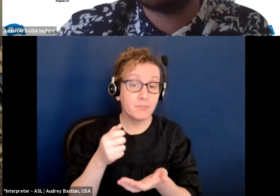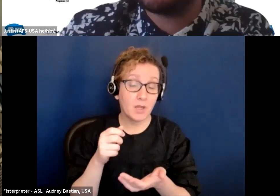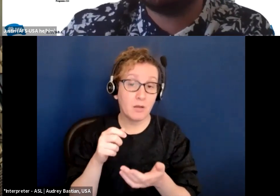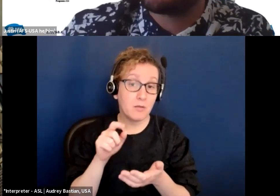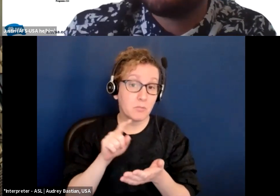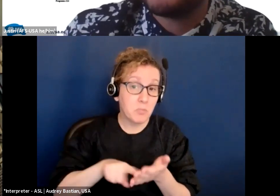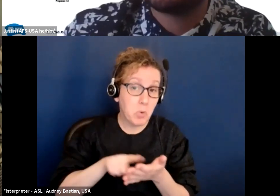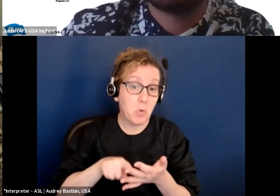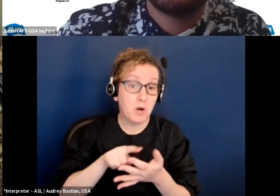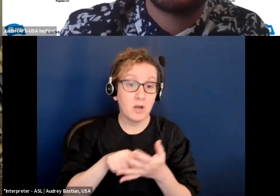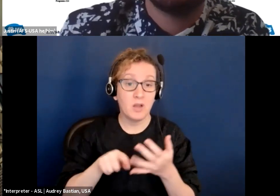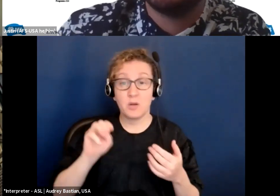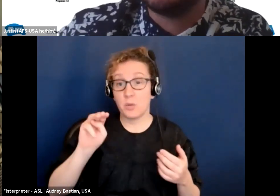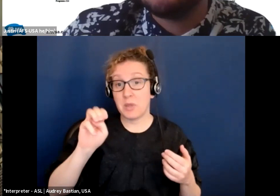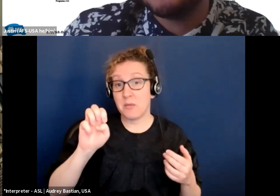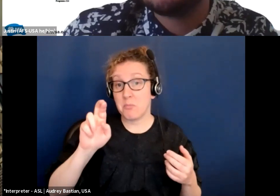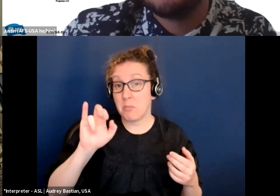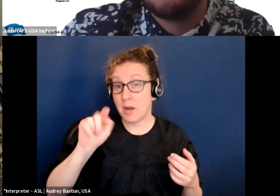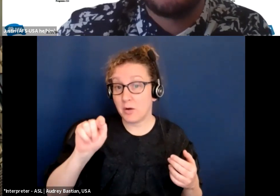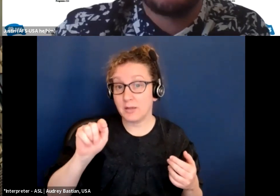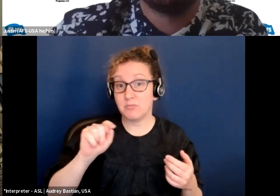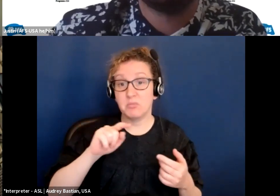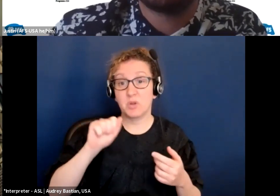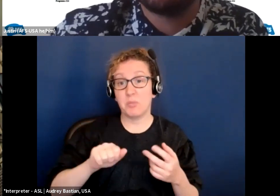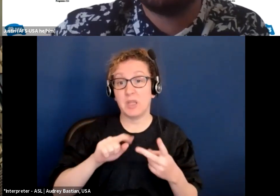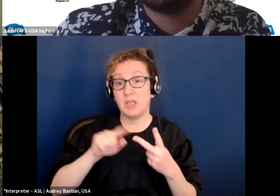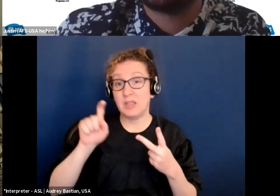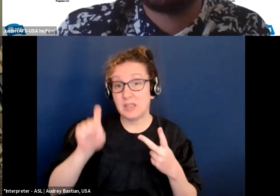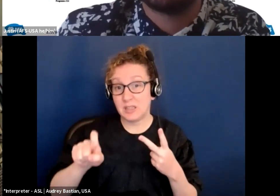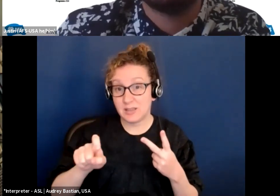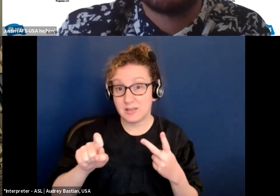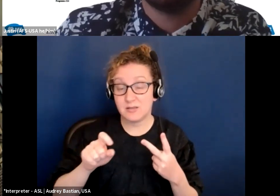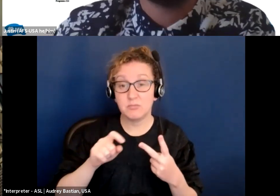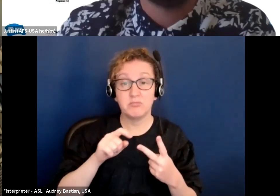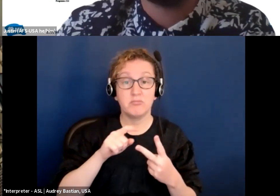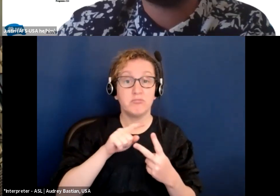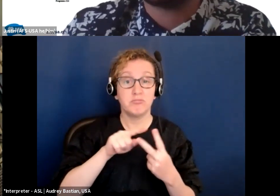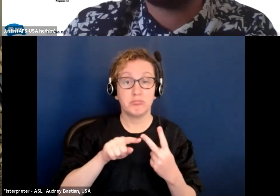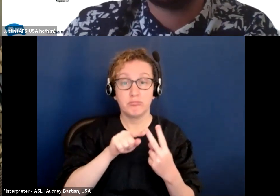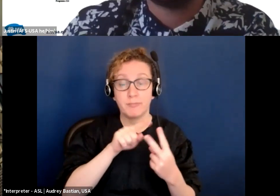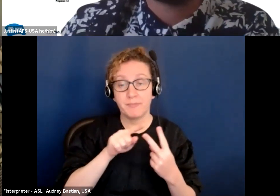scholarships may be merit-based or needs-based. We have many of our local volunteer teams